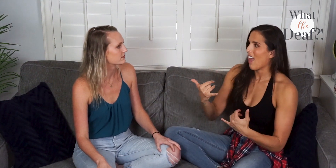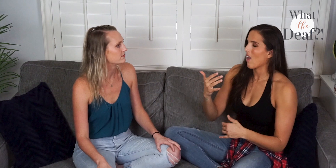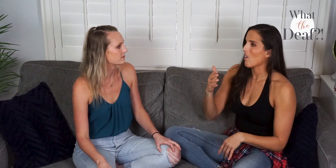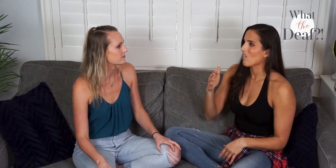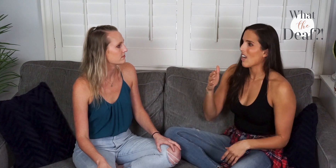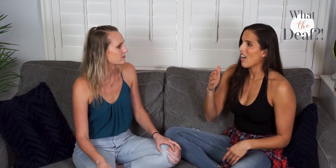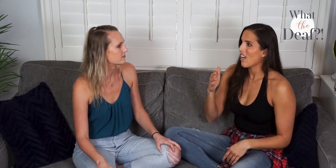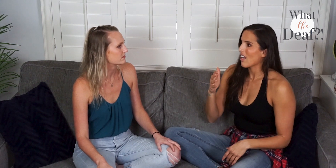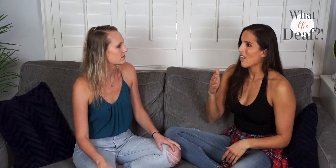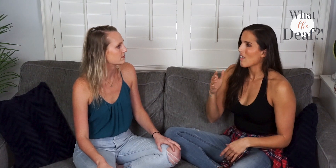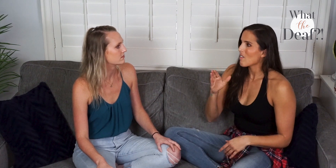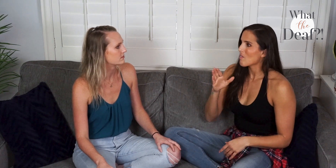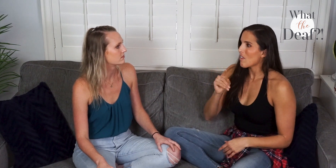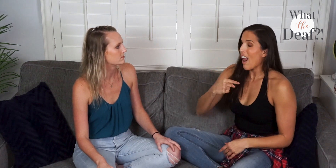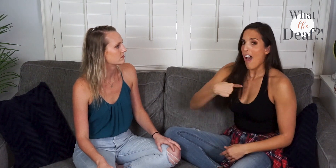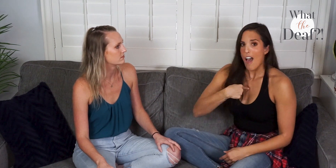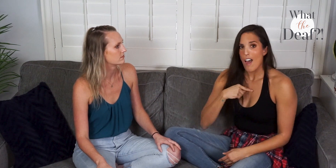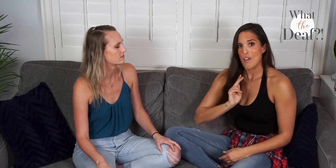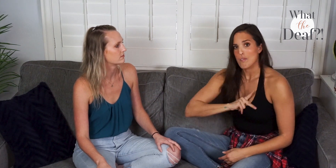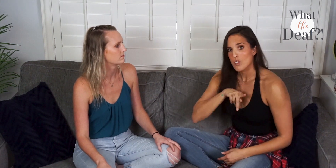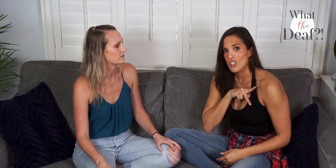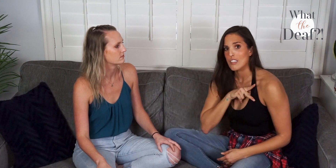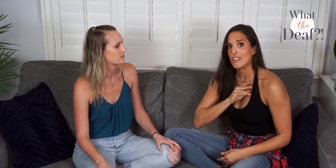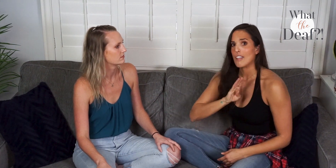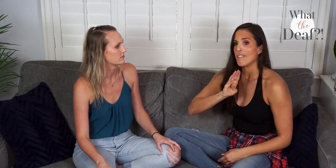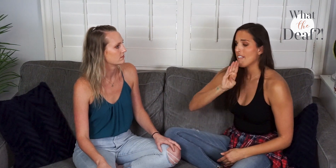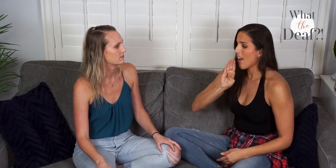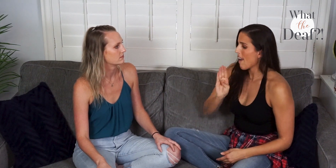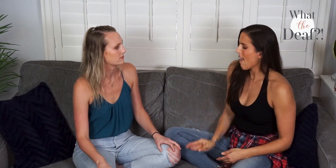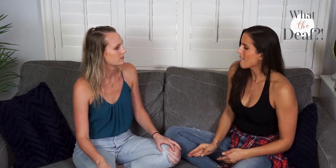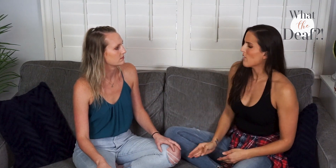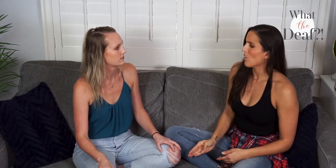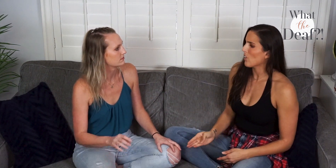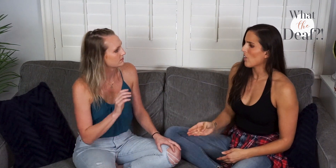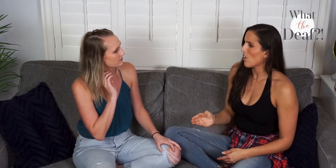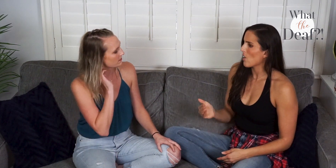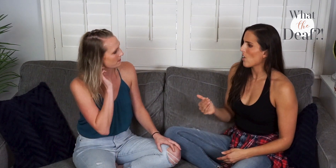but I personally have never had this feeling